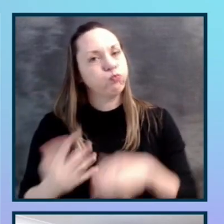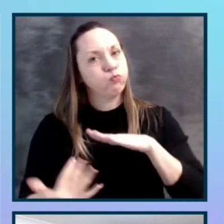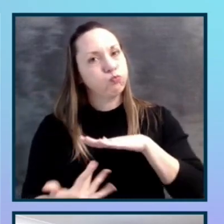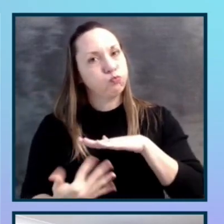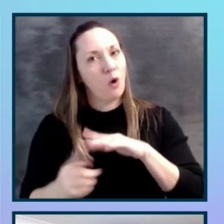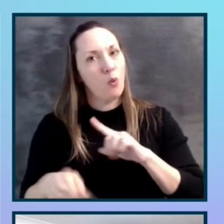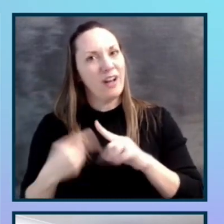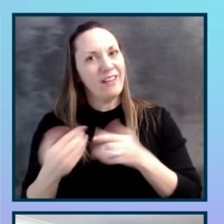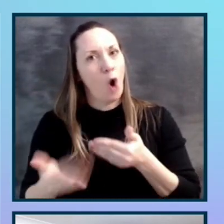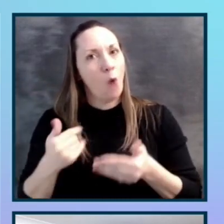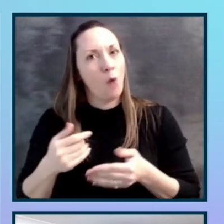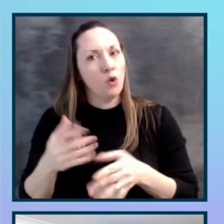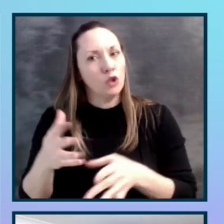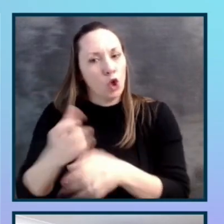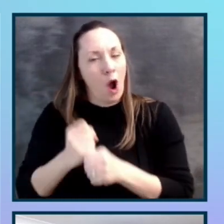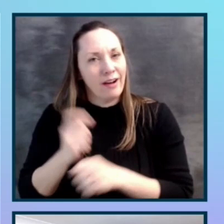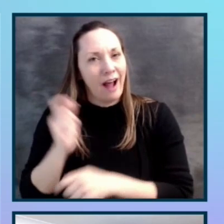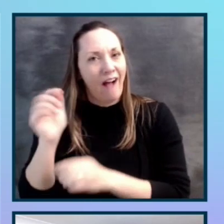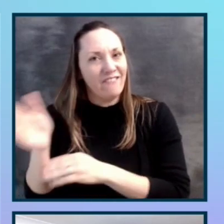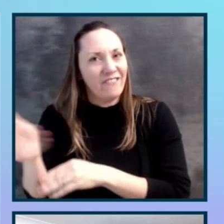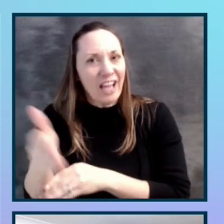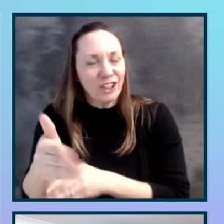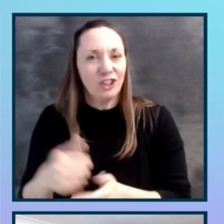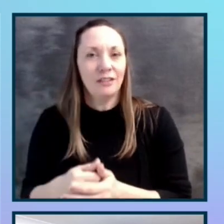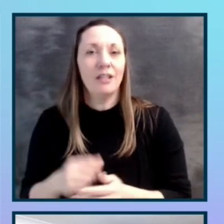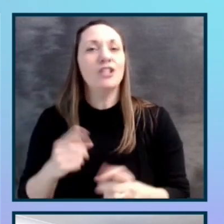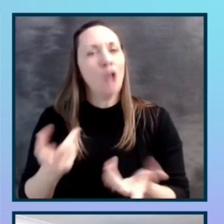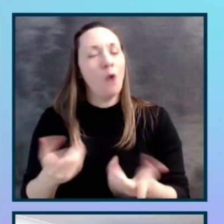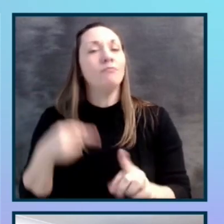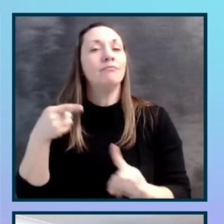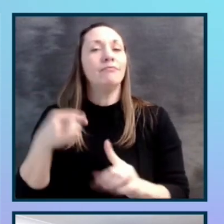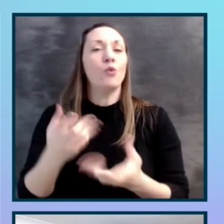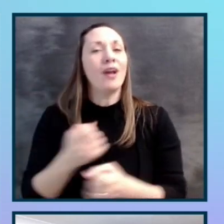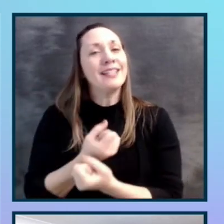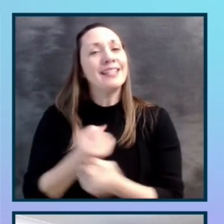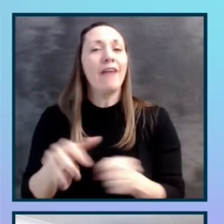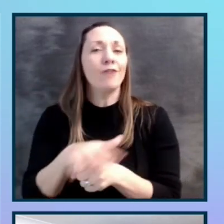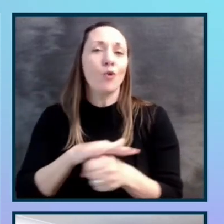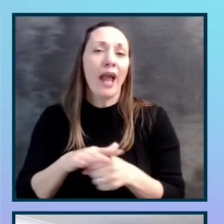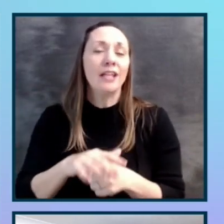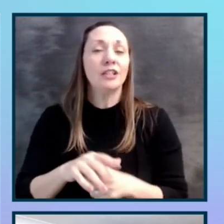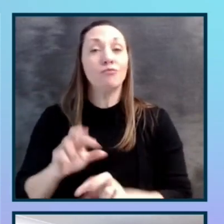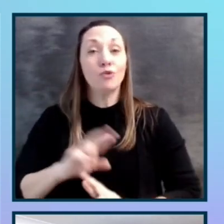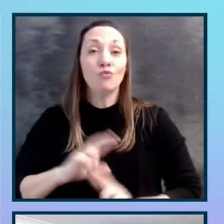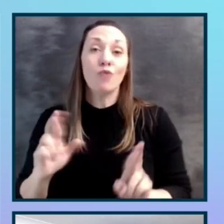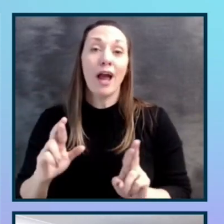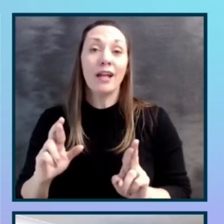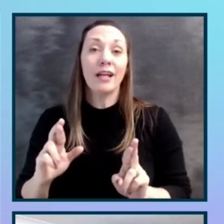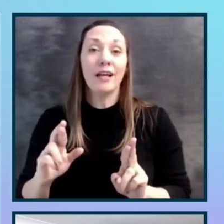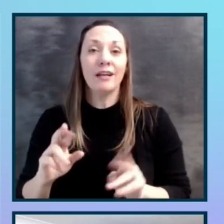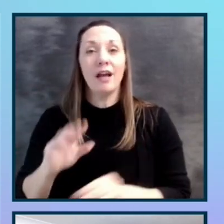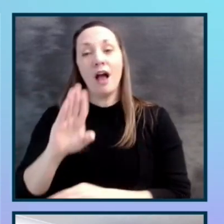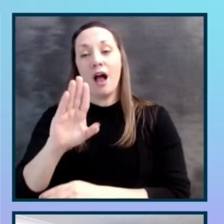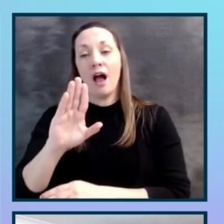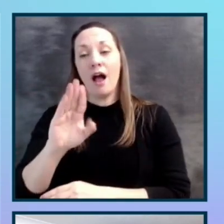So once you're guided for a safe location and you're told that you're good to go, you can load up with any bait 'cause of the menu accessibility,